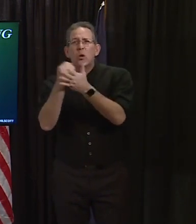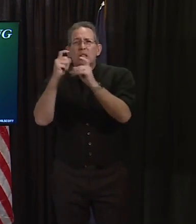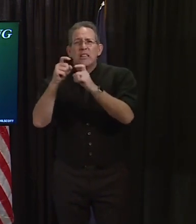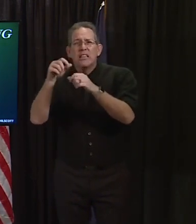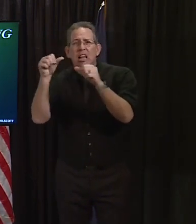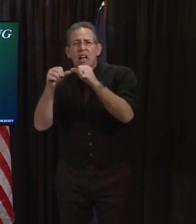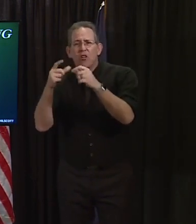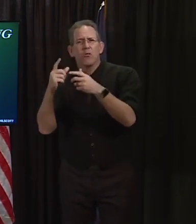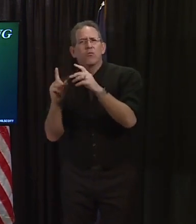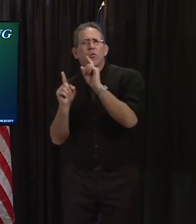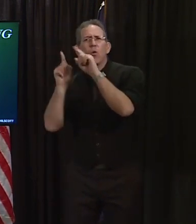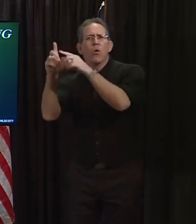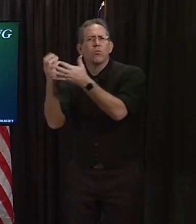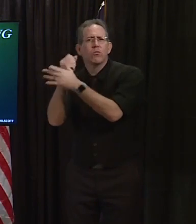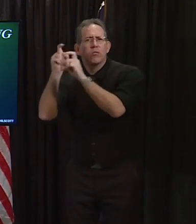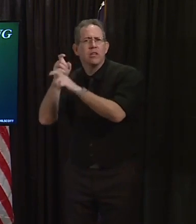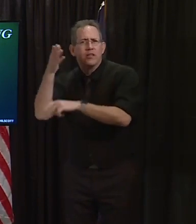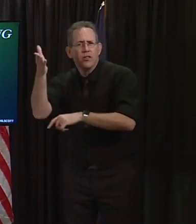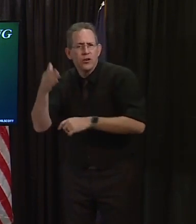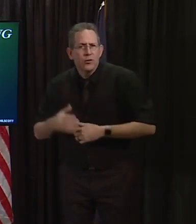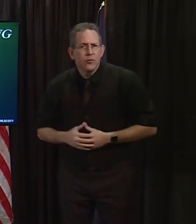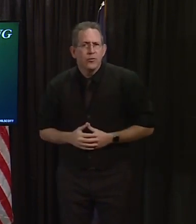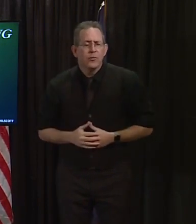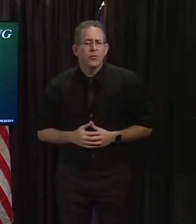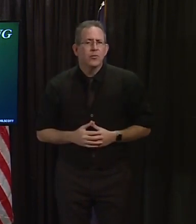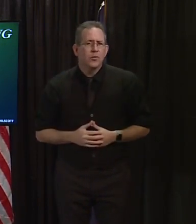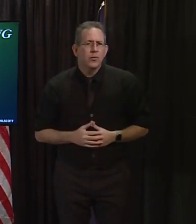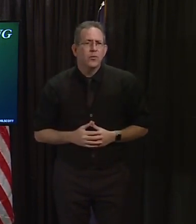rapid tests take home tests become available. We'll get as many of them